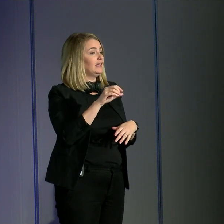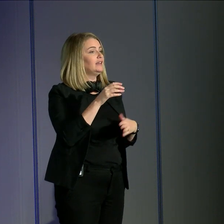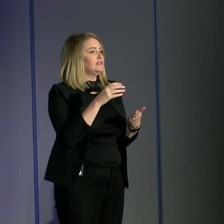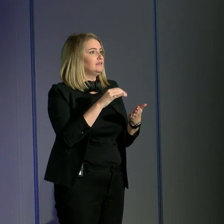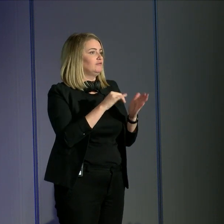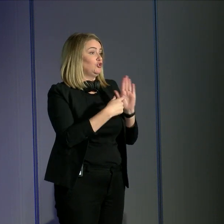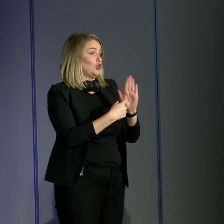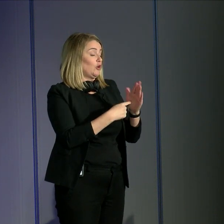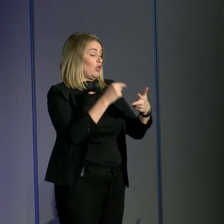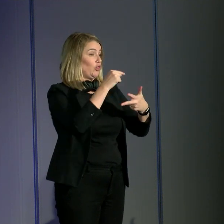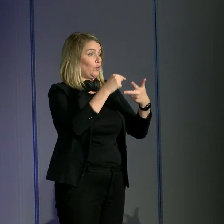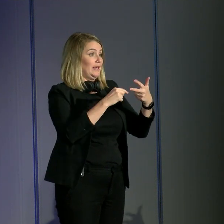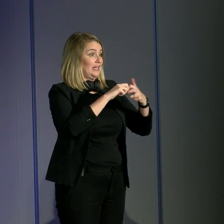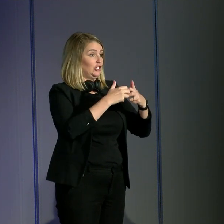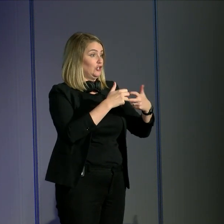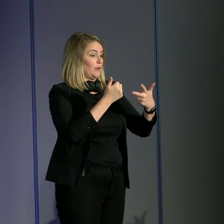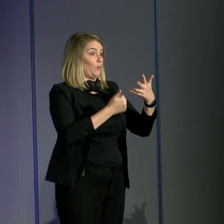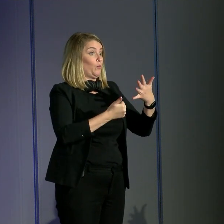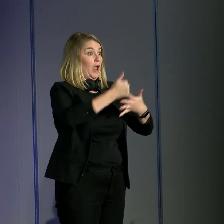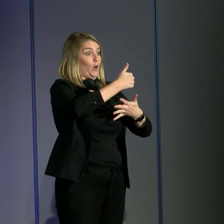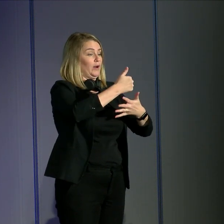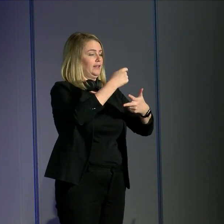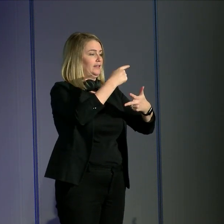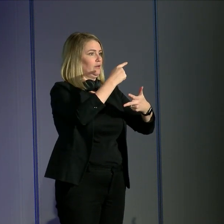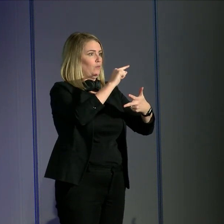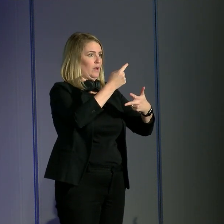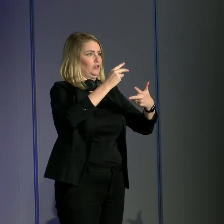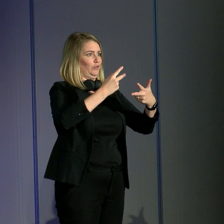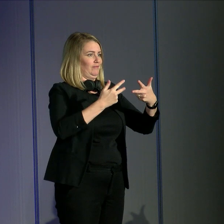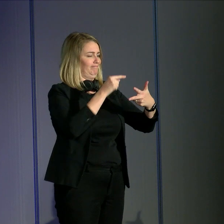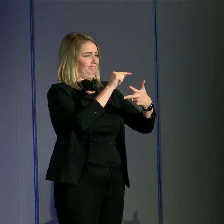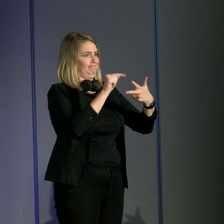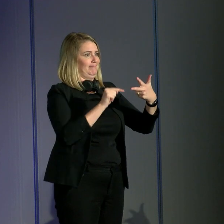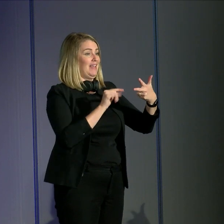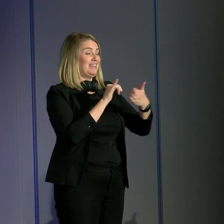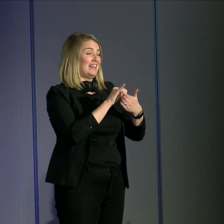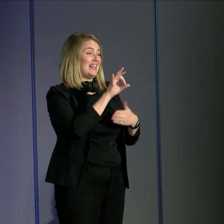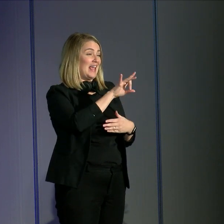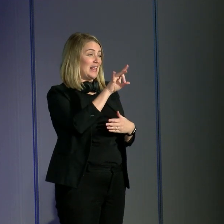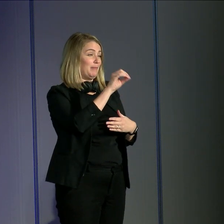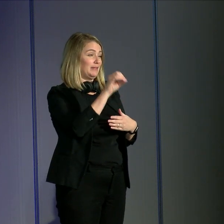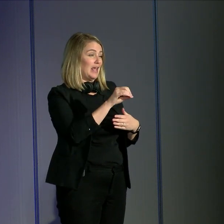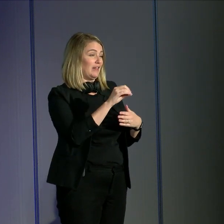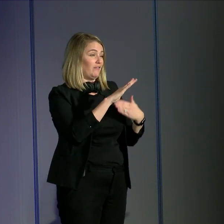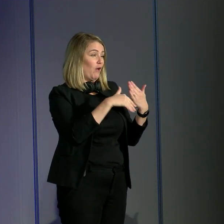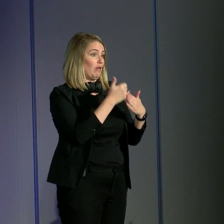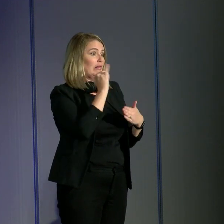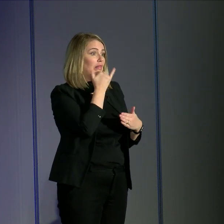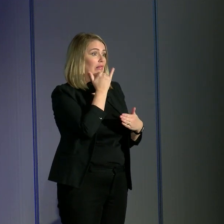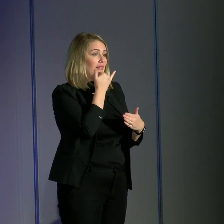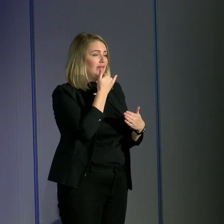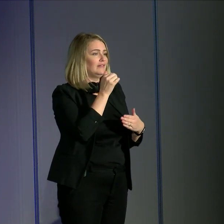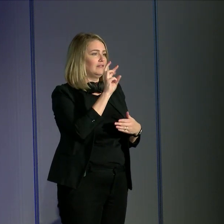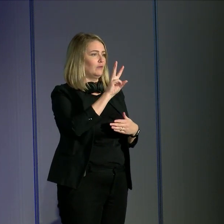to priority 1, 2, and 3 make up 88% of total failure, total WCAG failure scan.